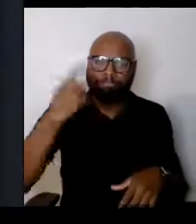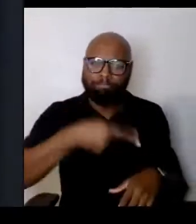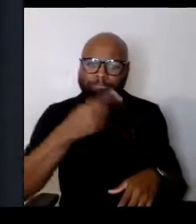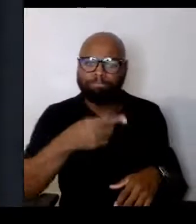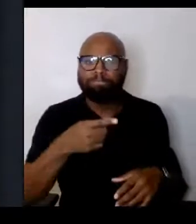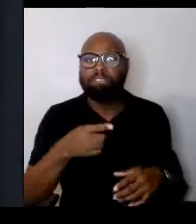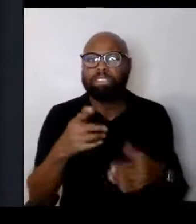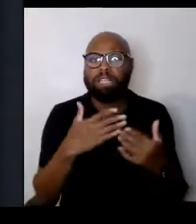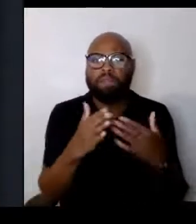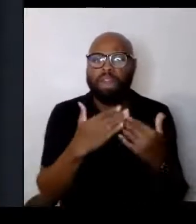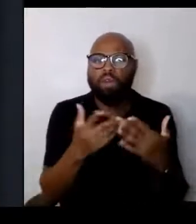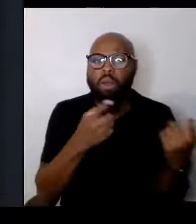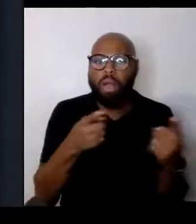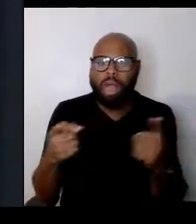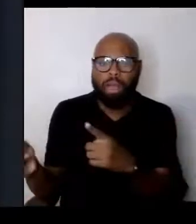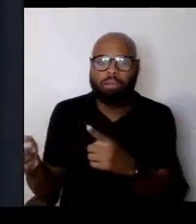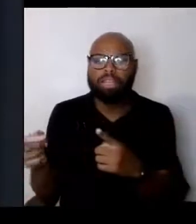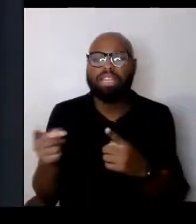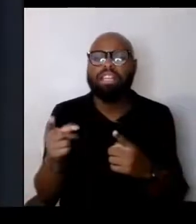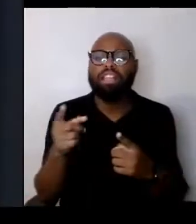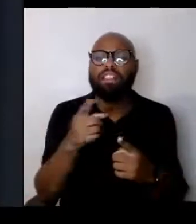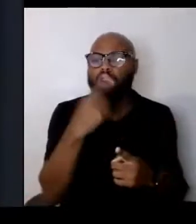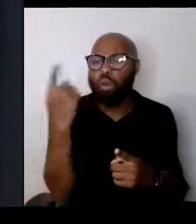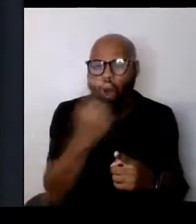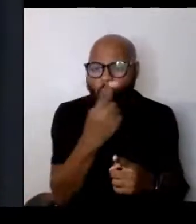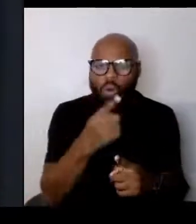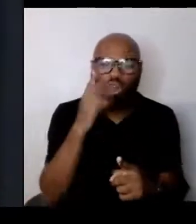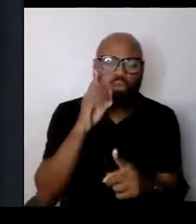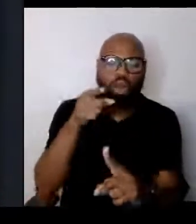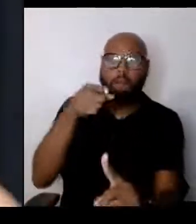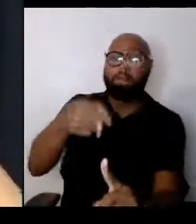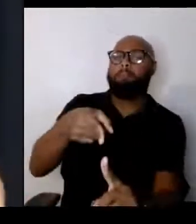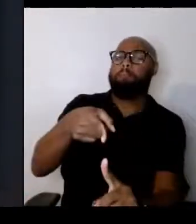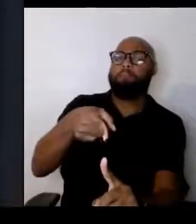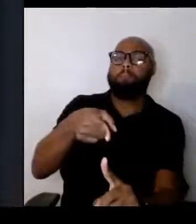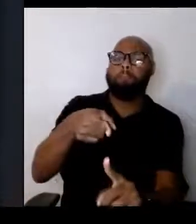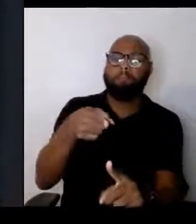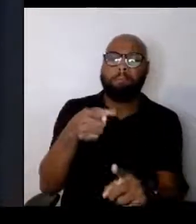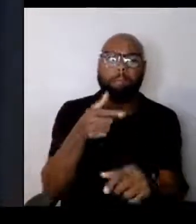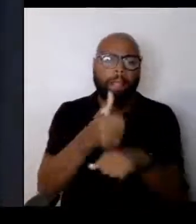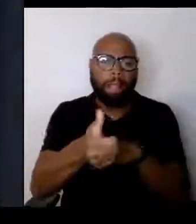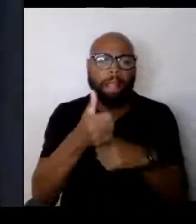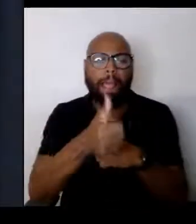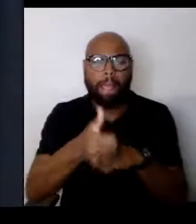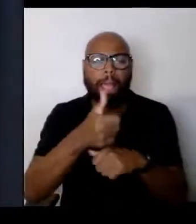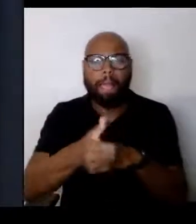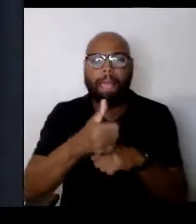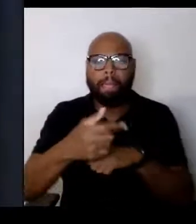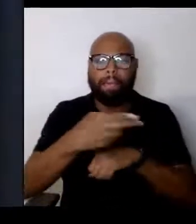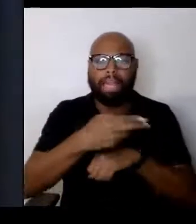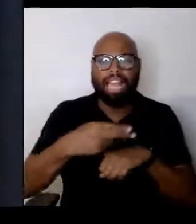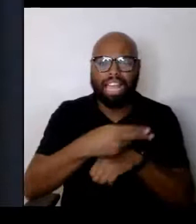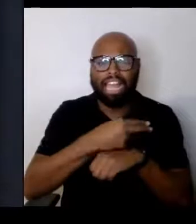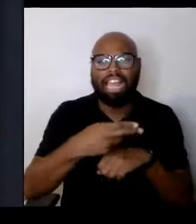they will always target Haitians and Israel. So bringing it back to the topic of Blackness